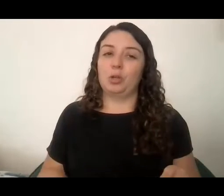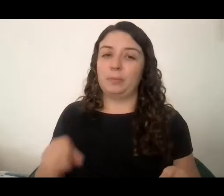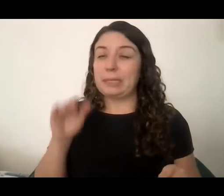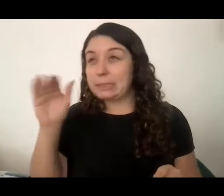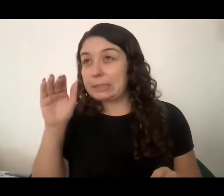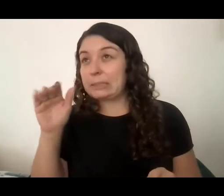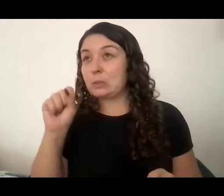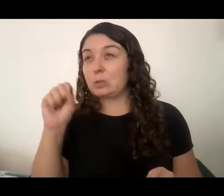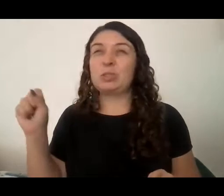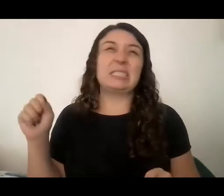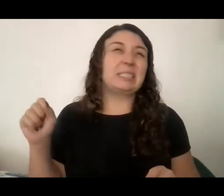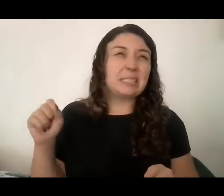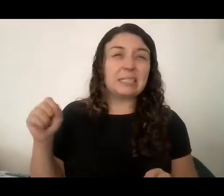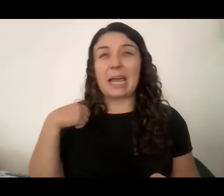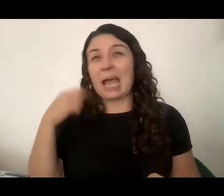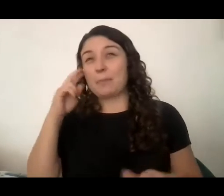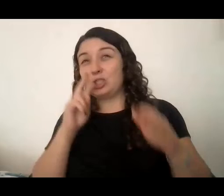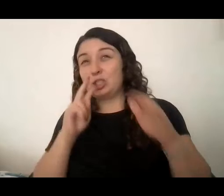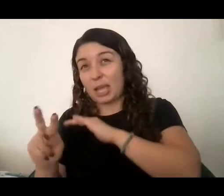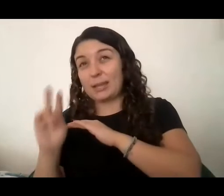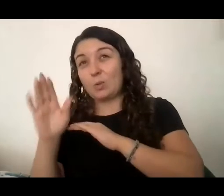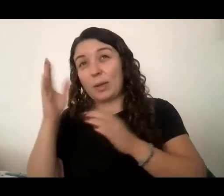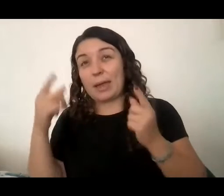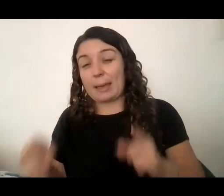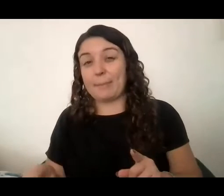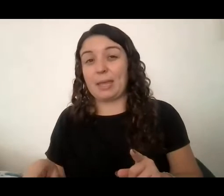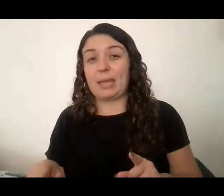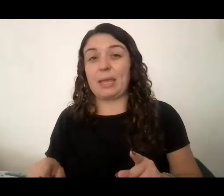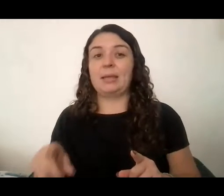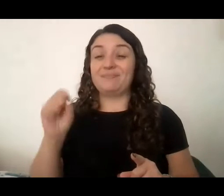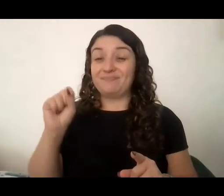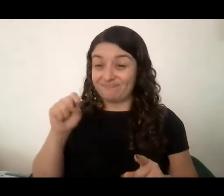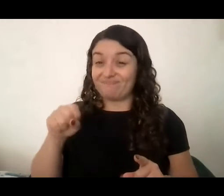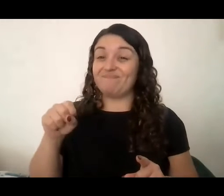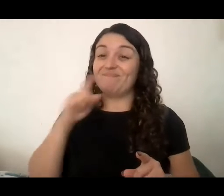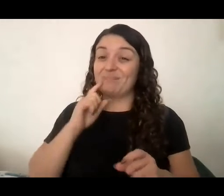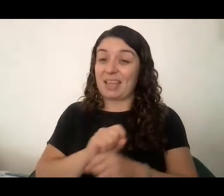and saying, you know, I projected this was going to happen, and it did actually happen. And I don't